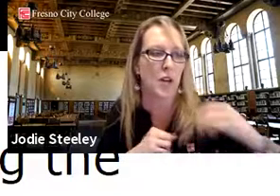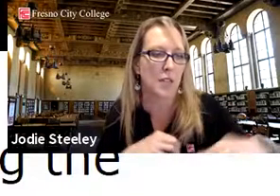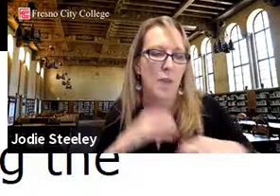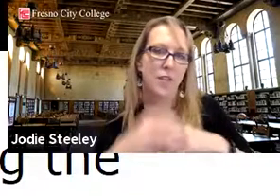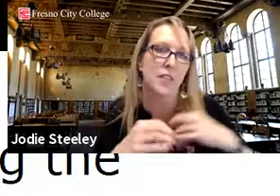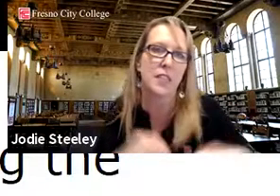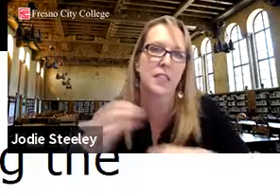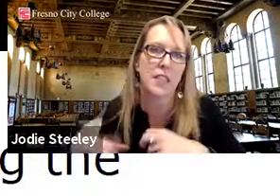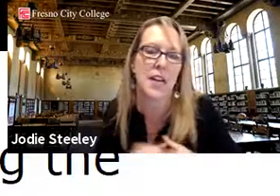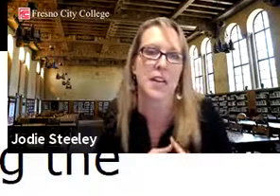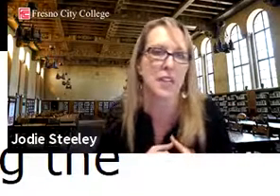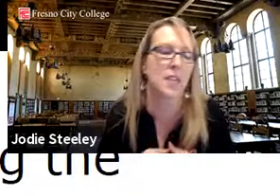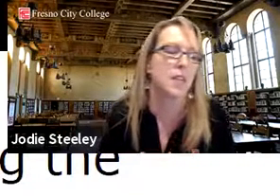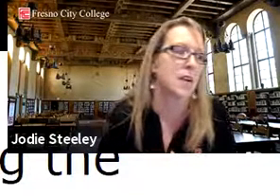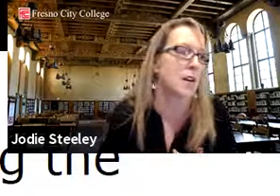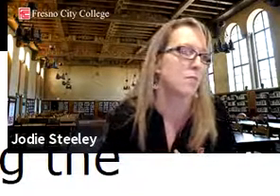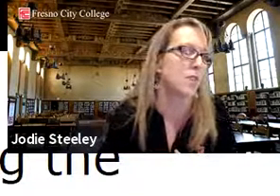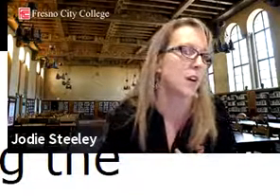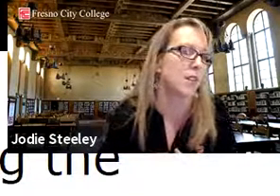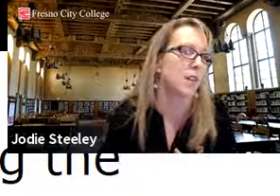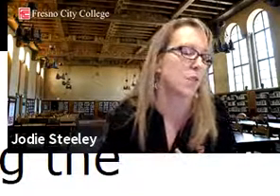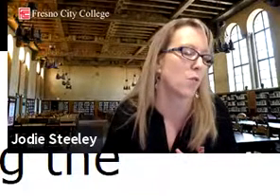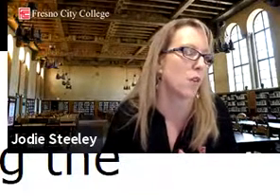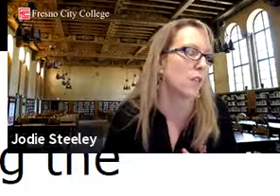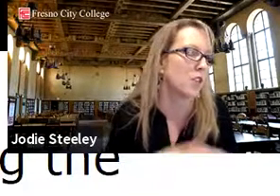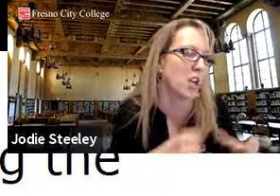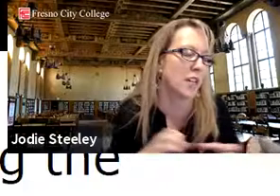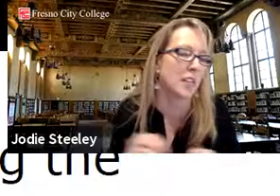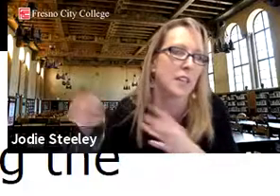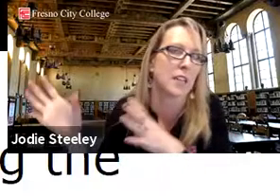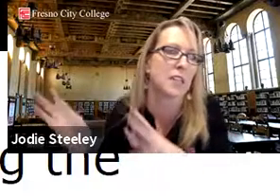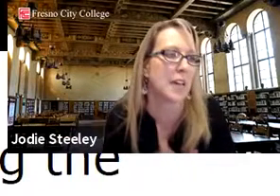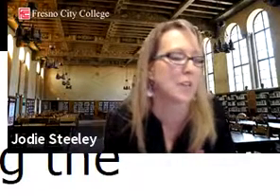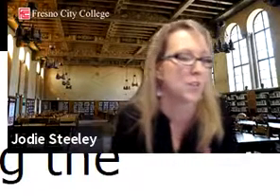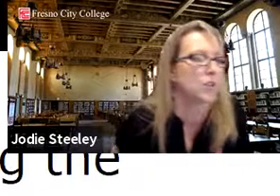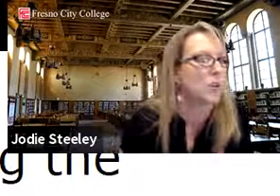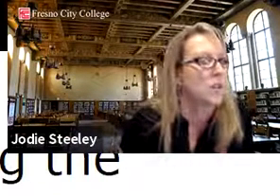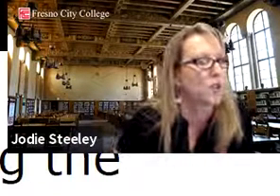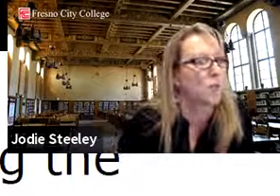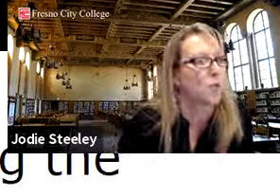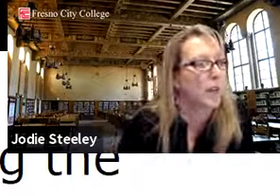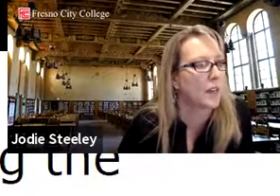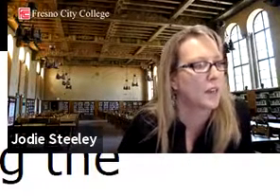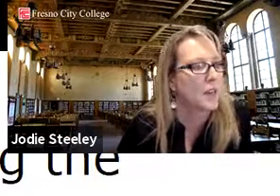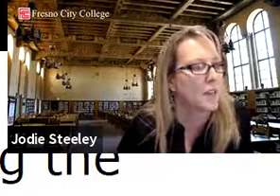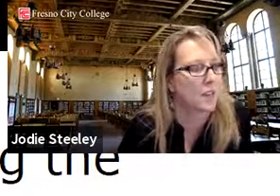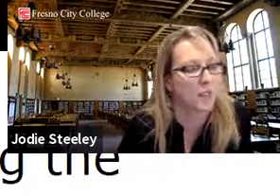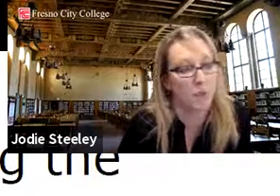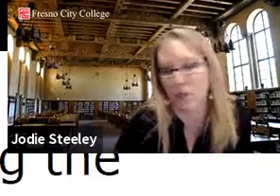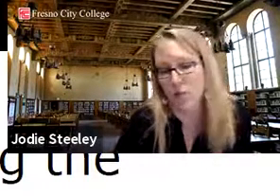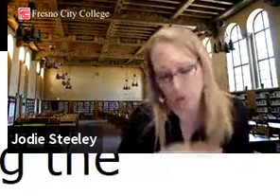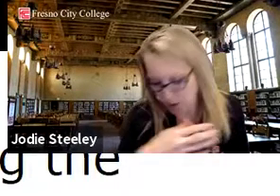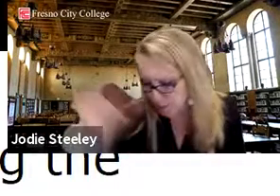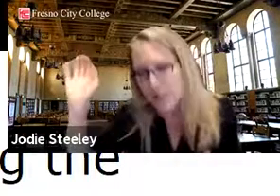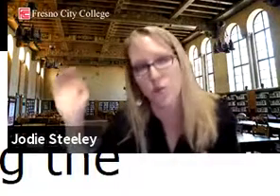talked about facilitating their their growth and chunking things to get to, to a point. Now some students will just breeze through